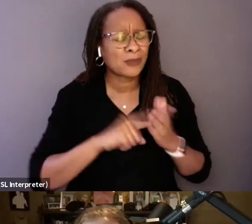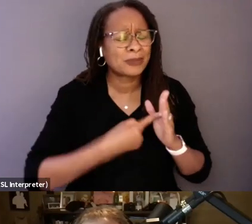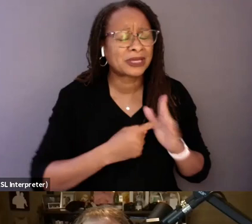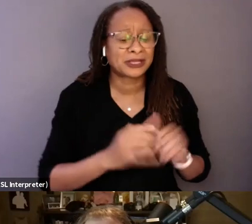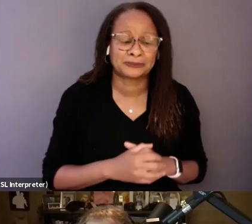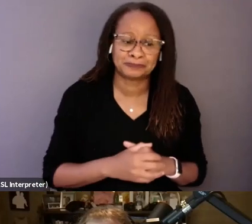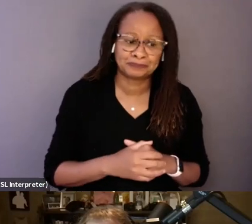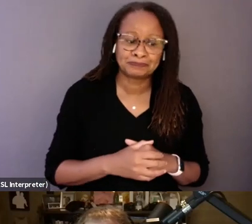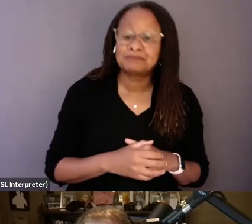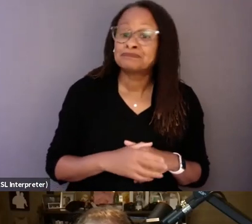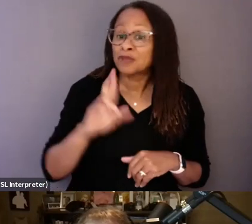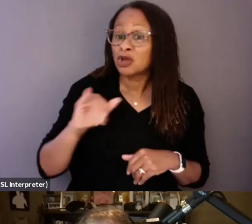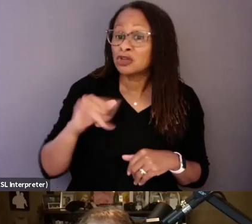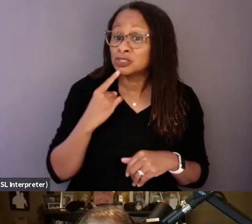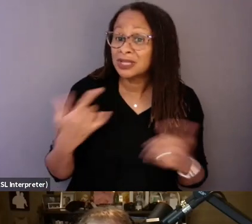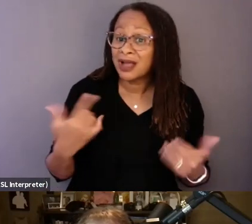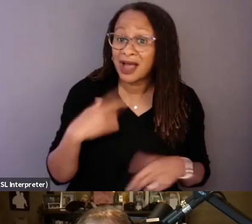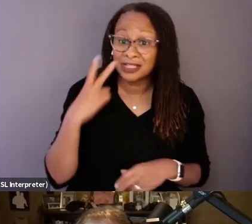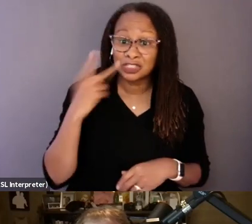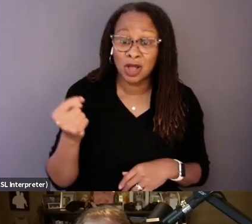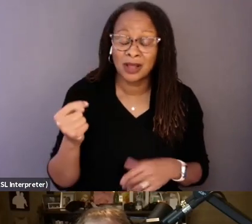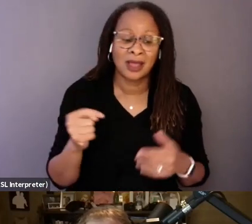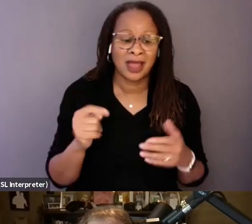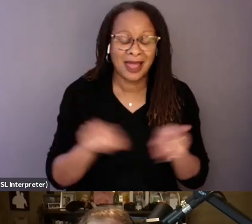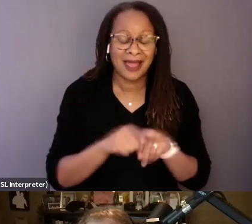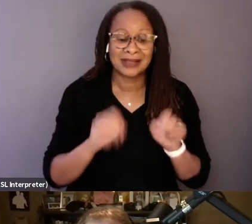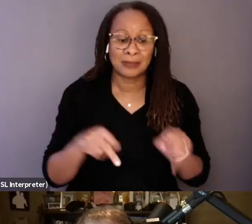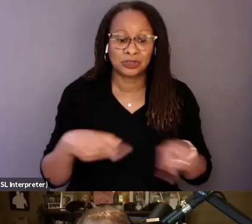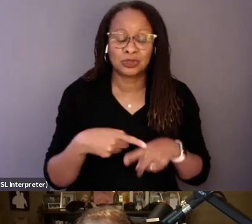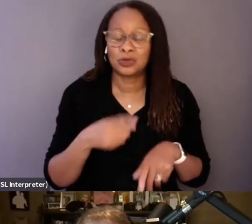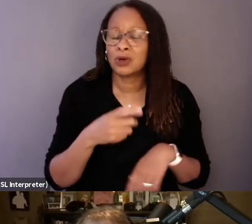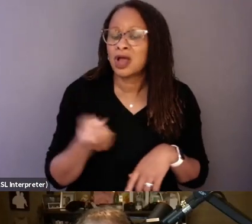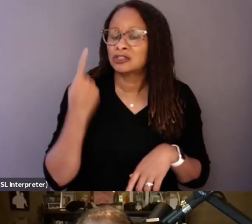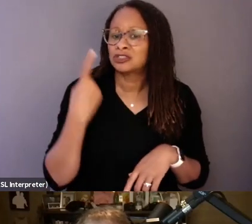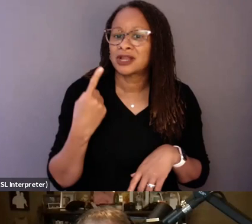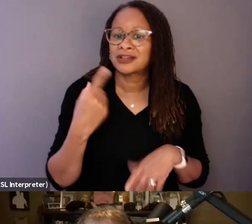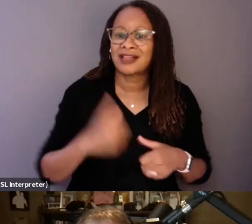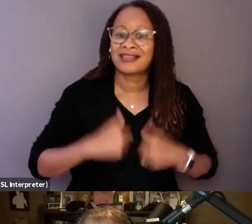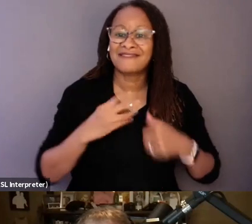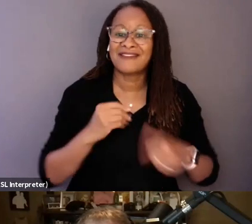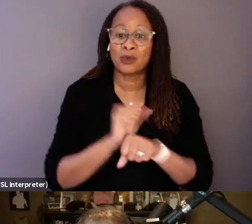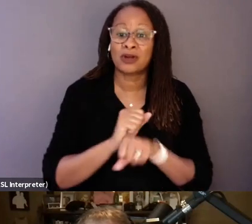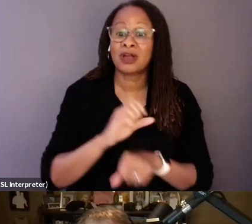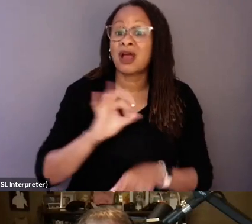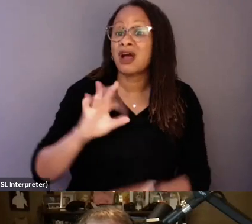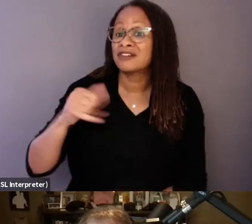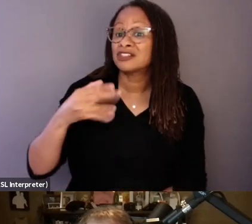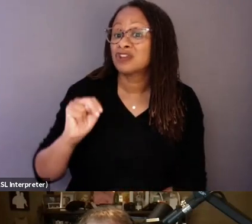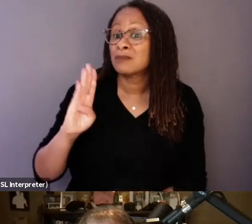to come to understand the remarkable life and work of John Belushi and then an effort